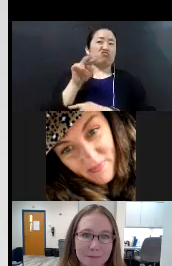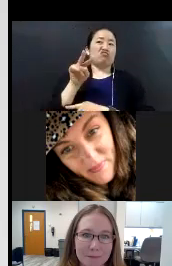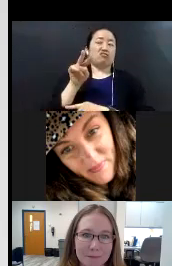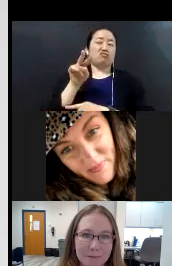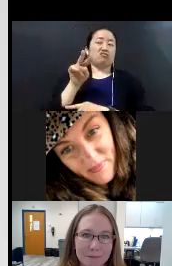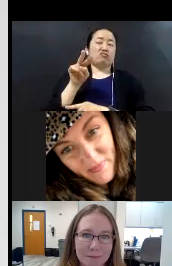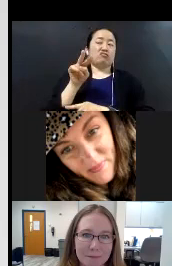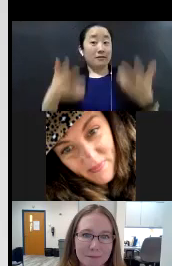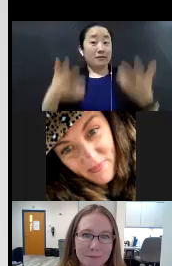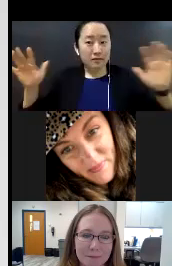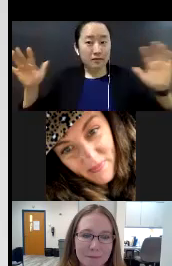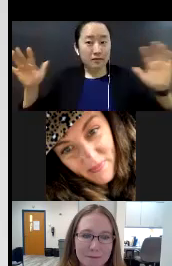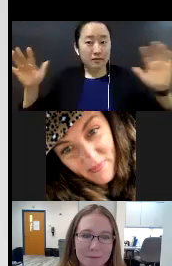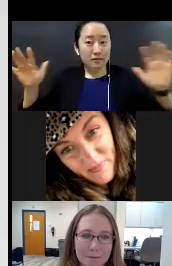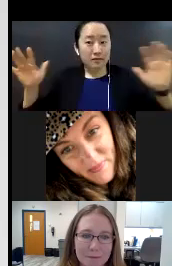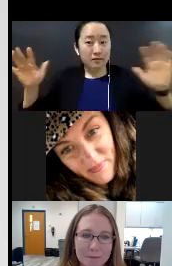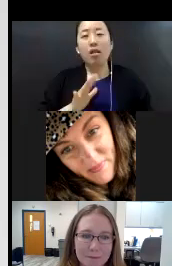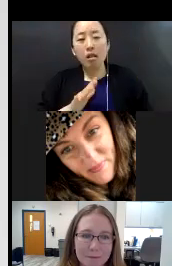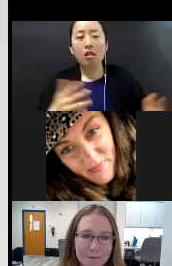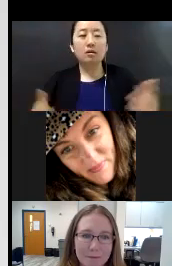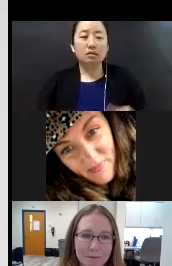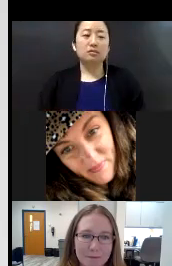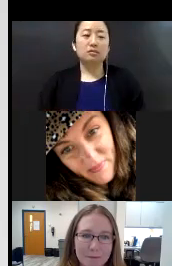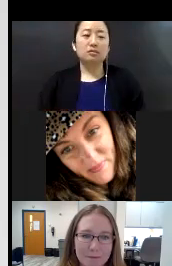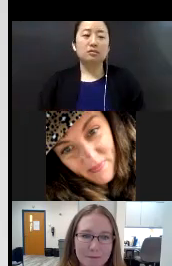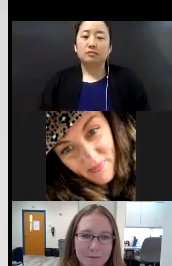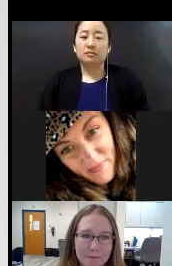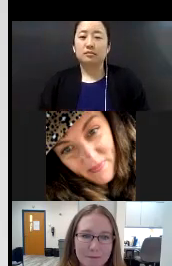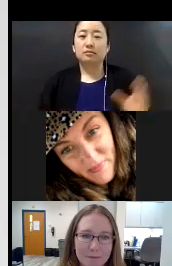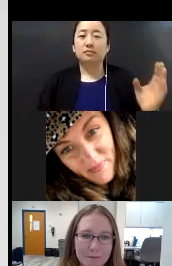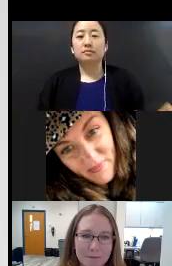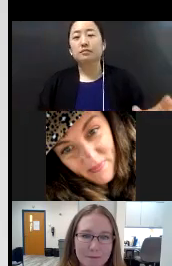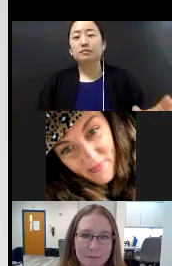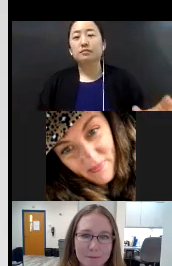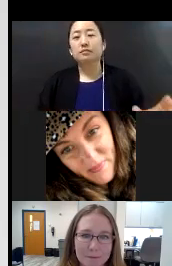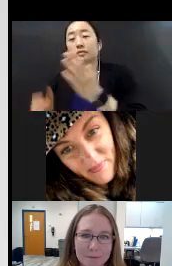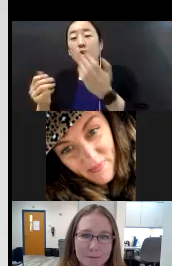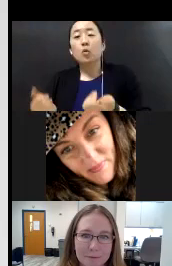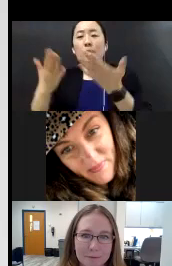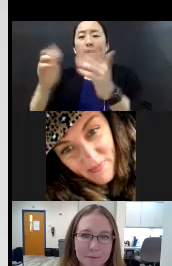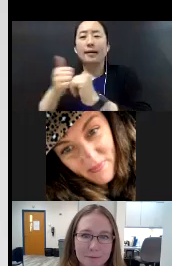EVEN IF THEY WERE UNSURE OF THE TECHNOLOGY BEFORE. THE RECOMMENDATIONS QUESTION USEFUL FOR US,